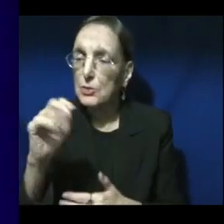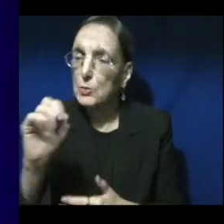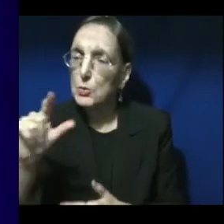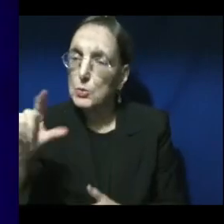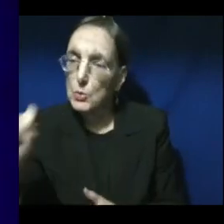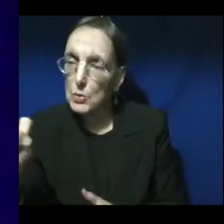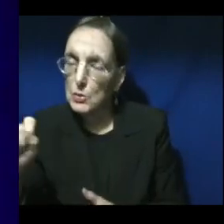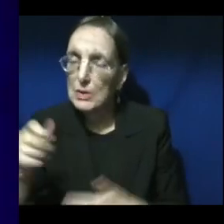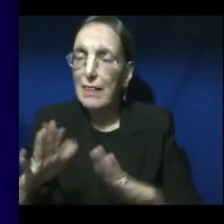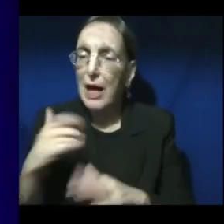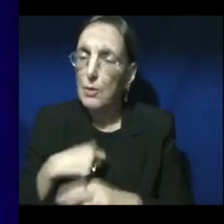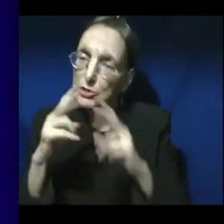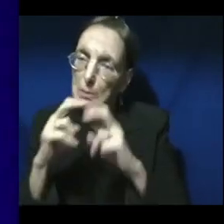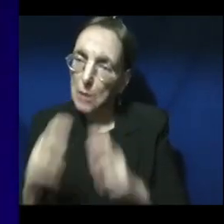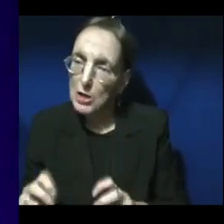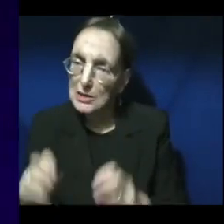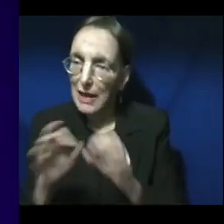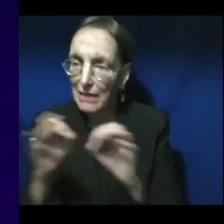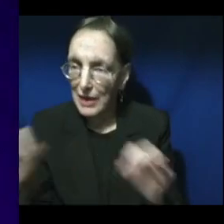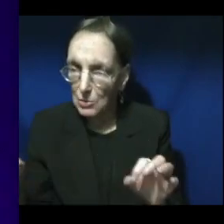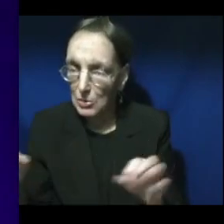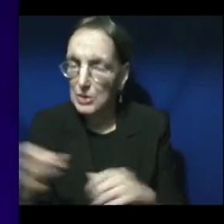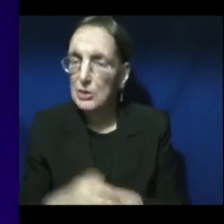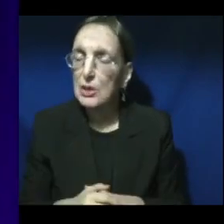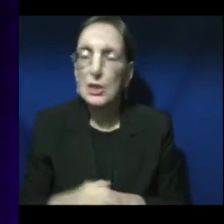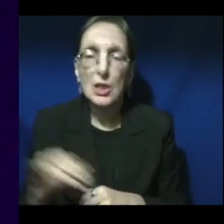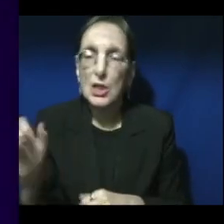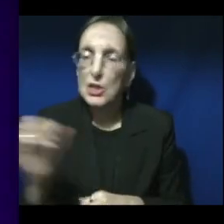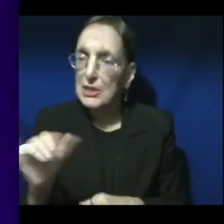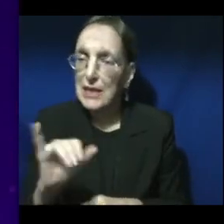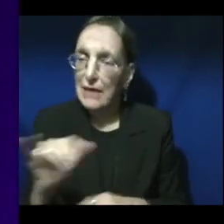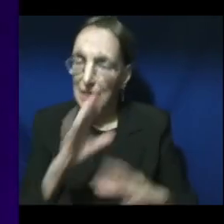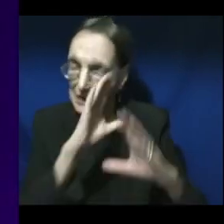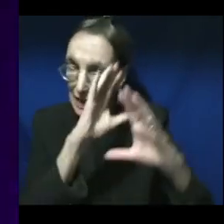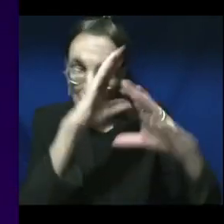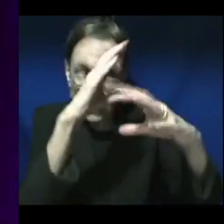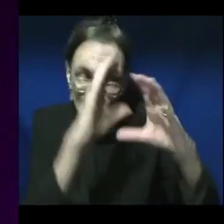right? Just like the telescope revolutionized astronomy or the microscope revolution biology,